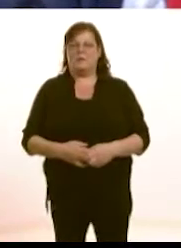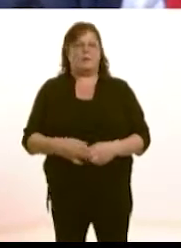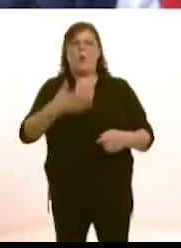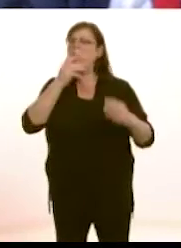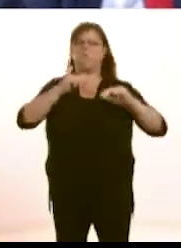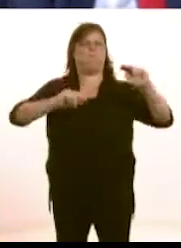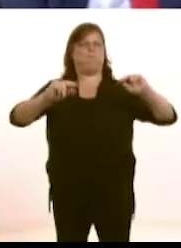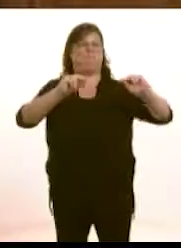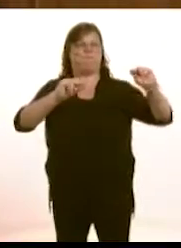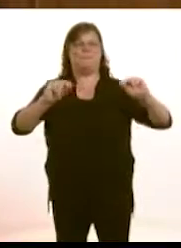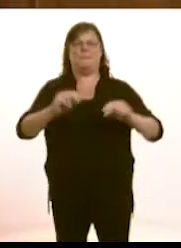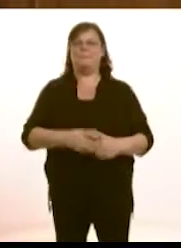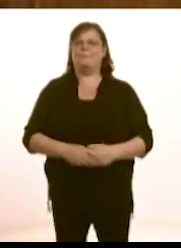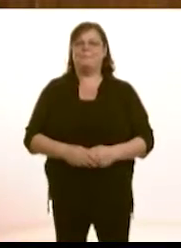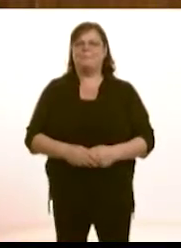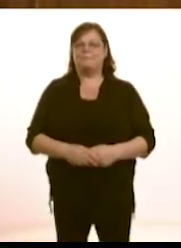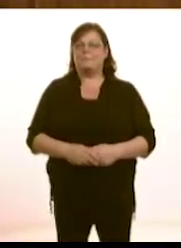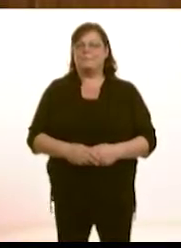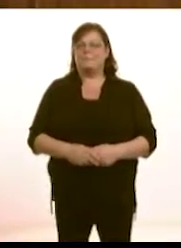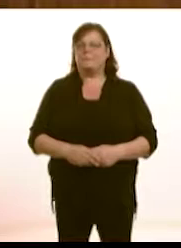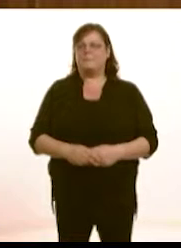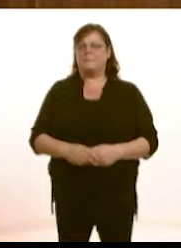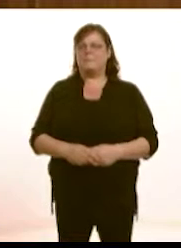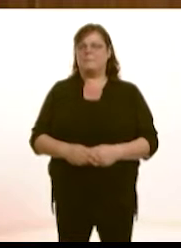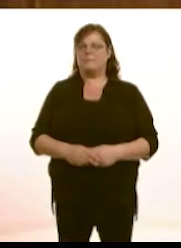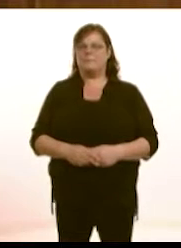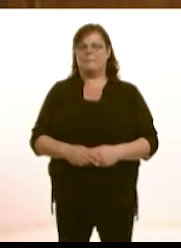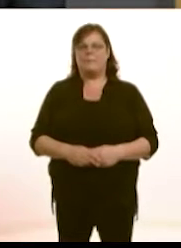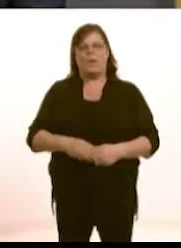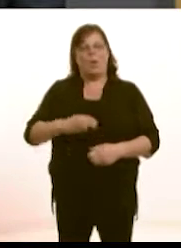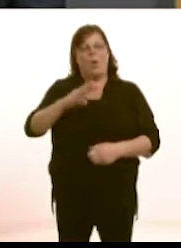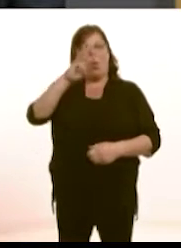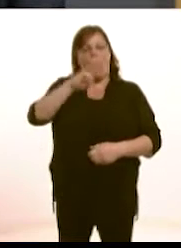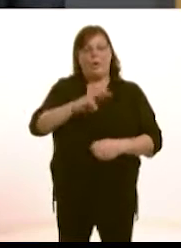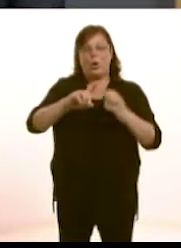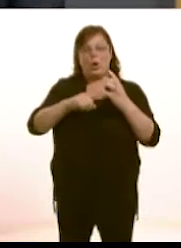There is no possibility of anybody being deported from Wales or the United Kingdom as a result